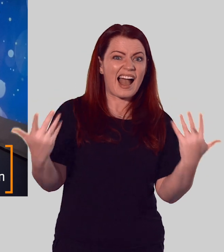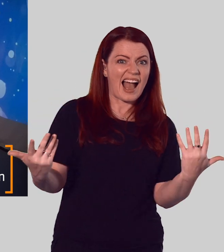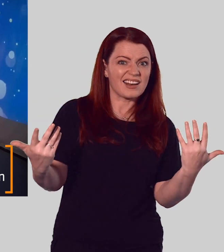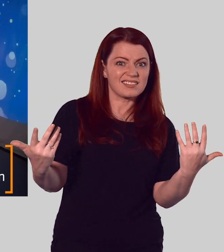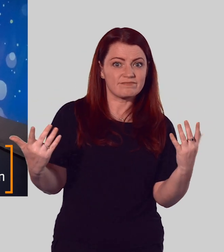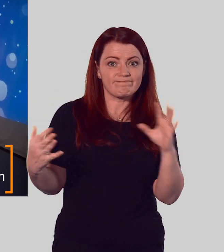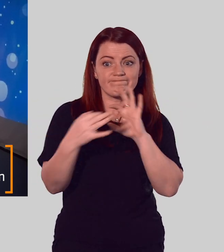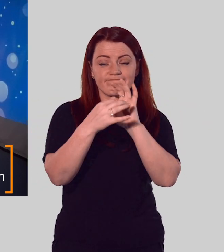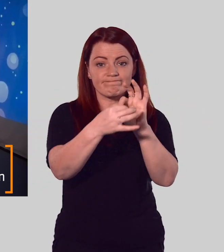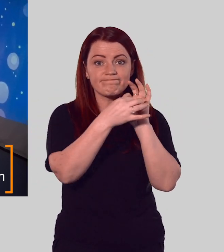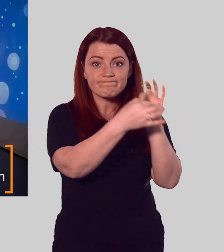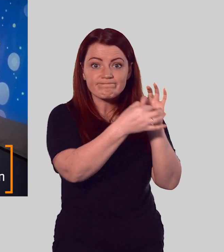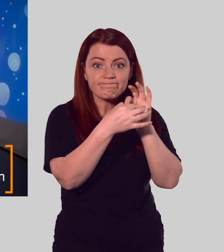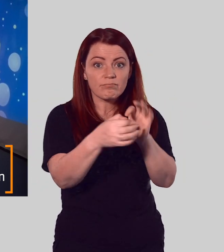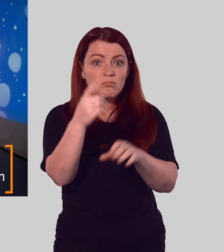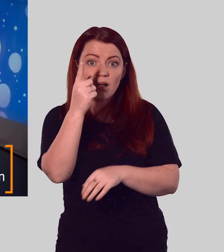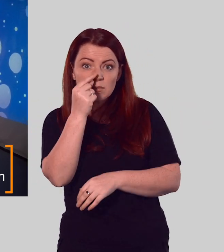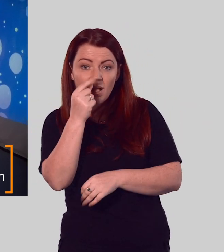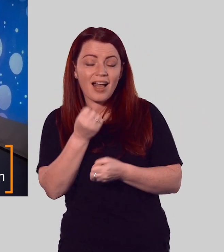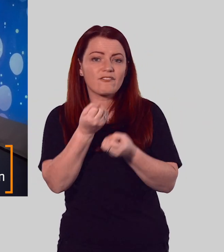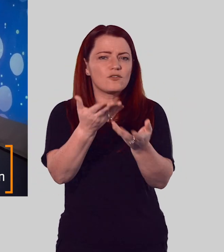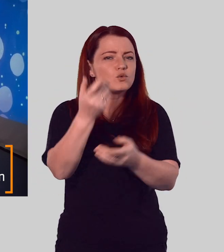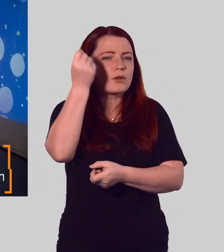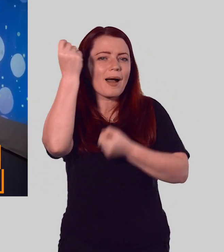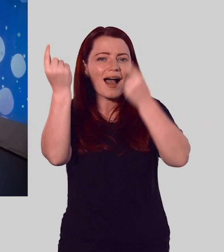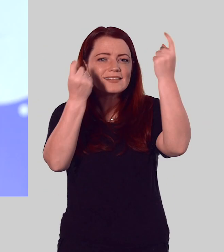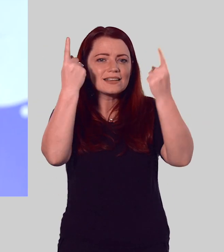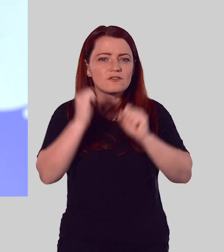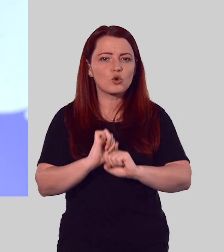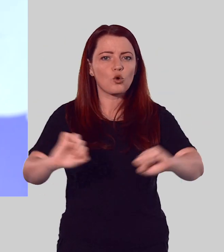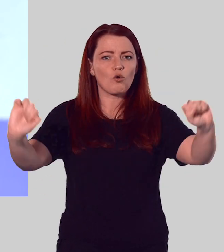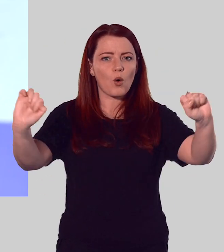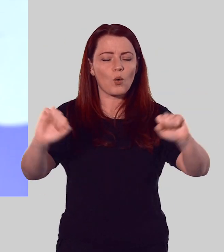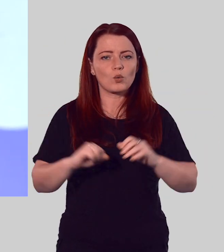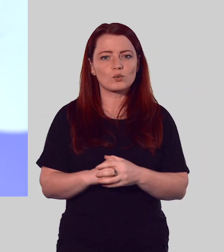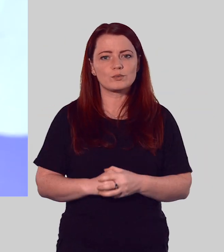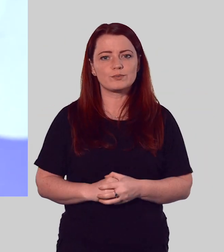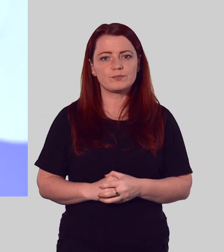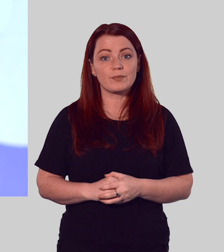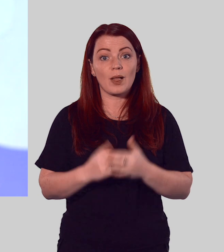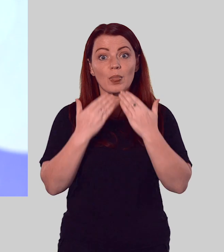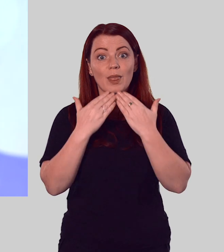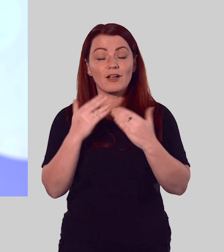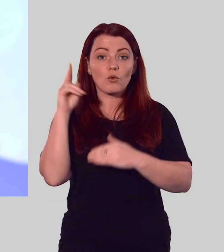and the level of participation possible have given you some ideas for your own projects. Thanks for watching and see you in the